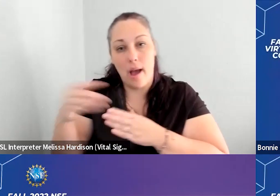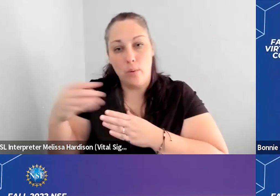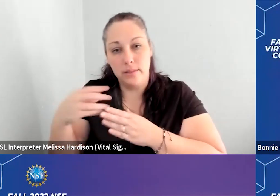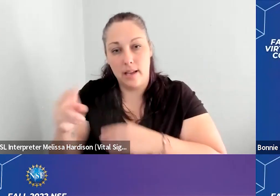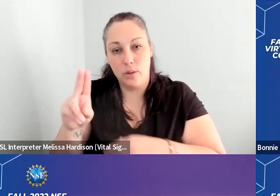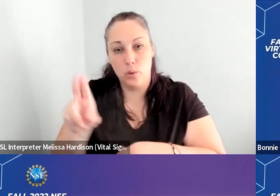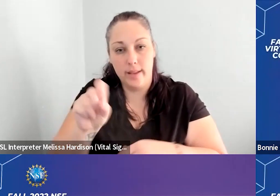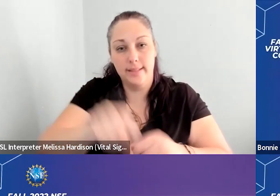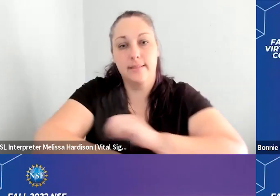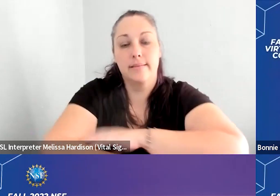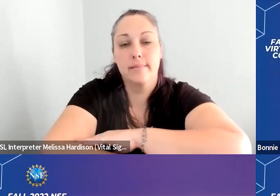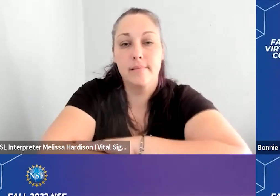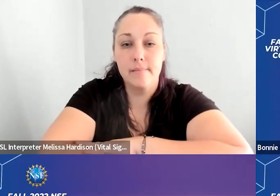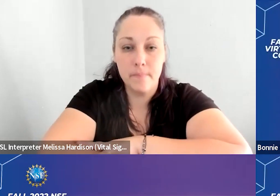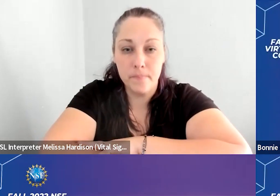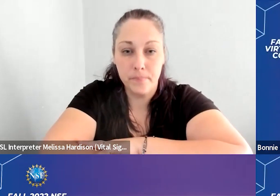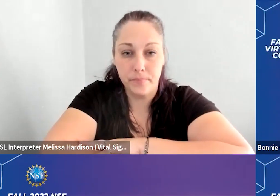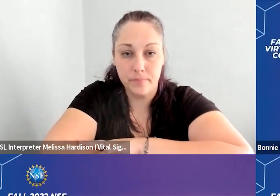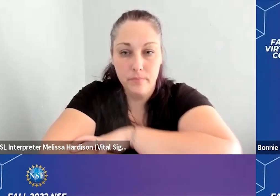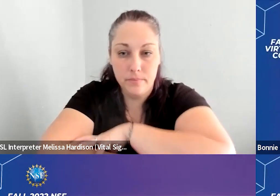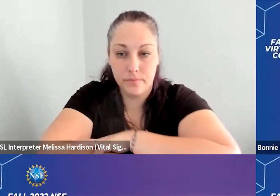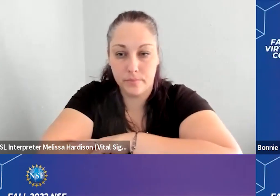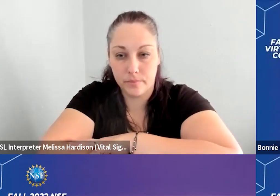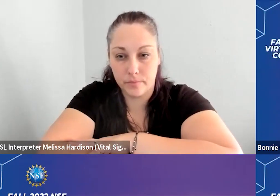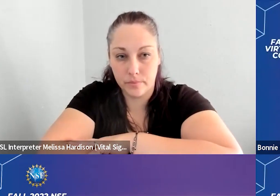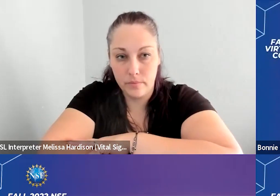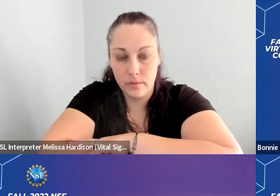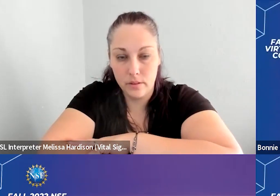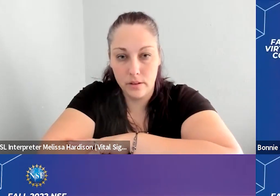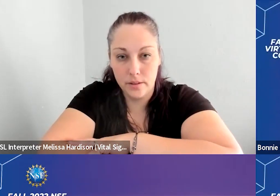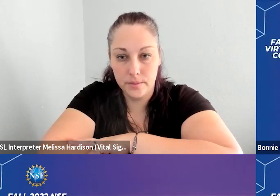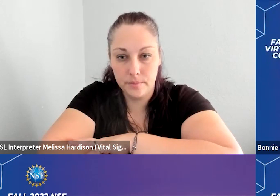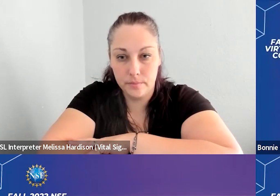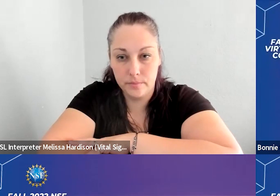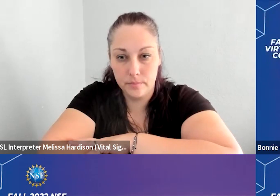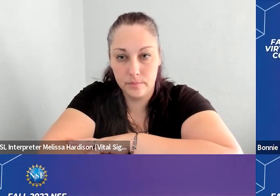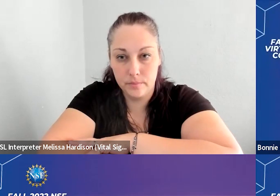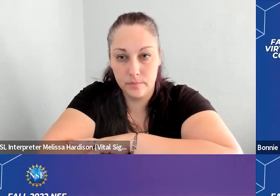Beth Strausser: Great. Good point. Okay, Melanie is asking, if you have a project but you're unclear